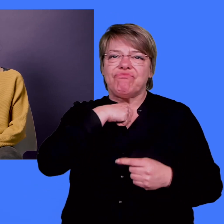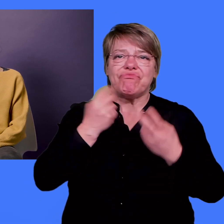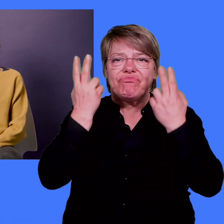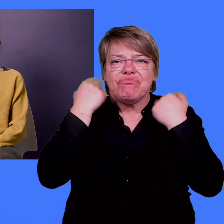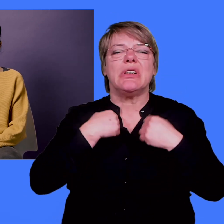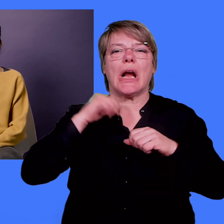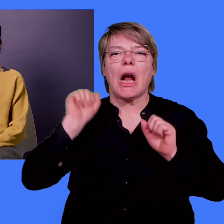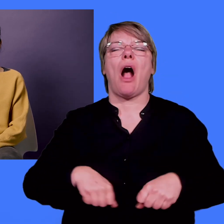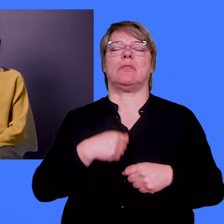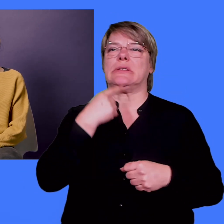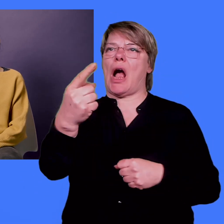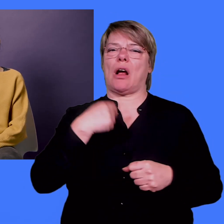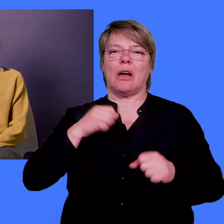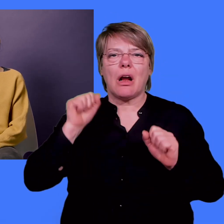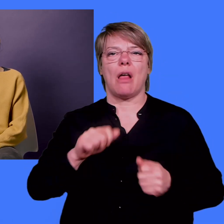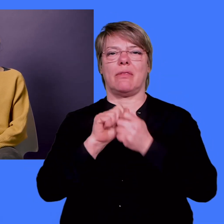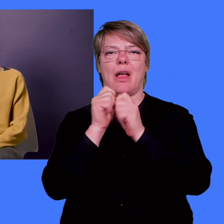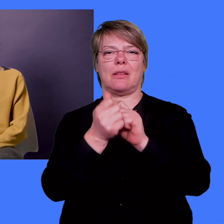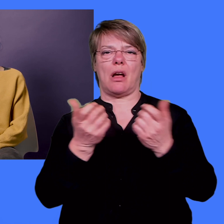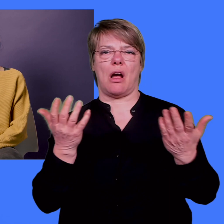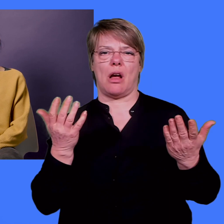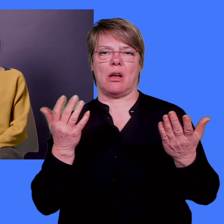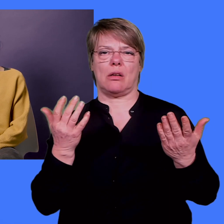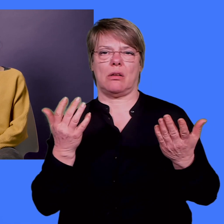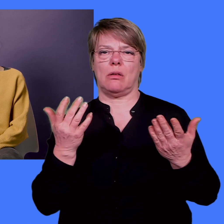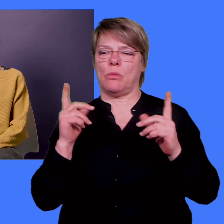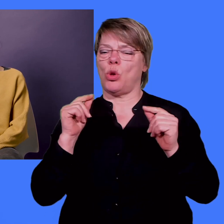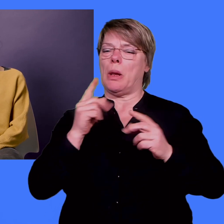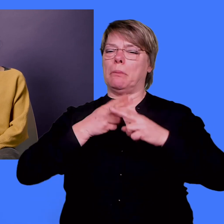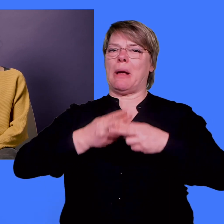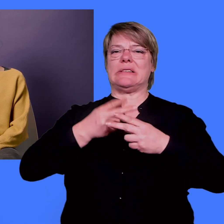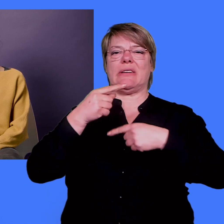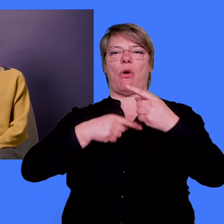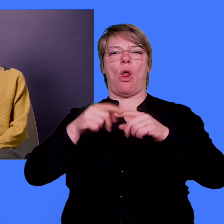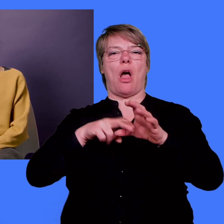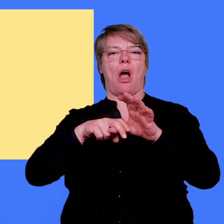Which means that they step out of their passive role and experience being self-sufficient